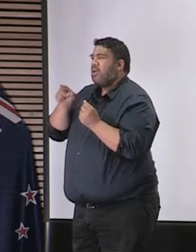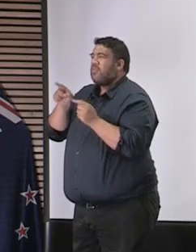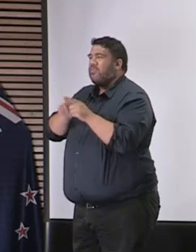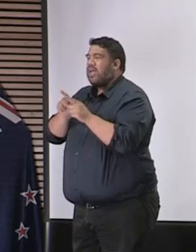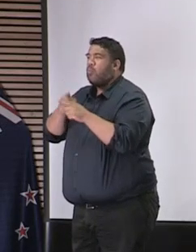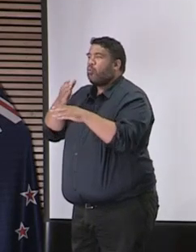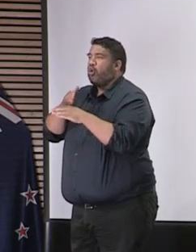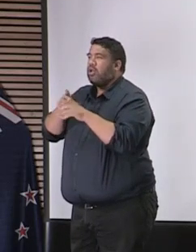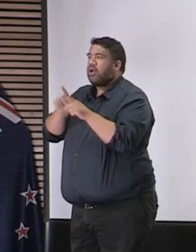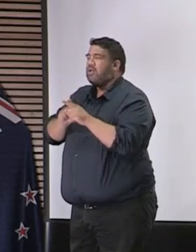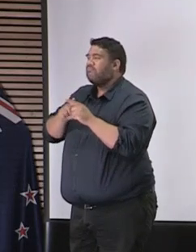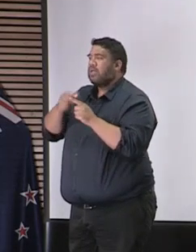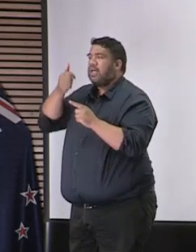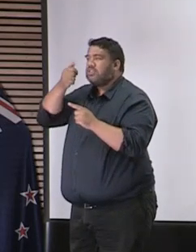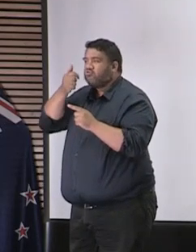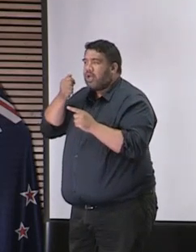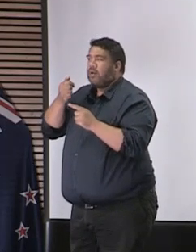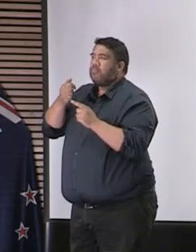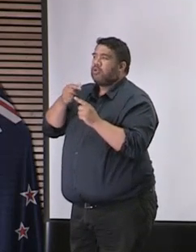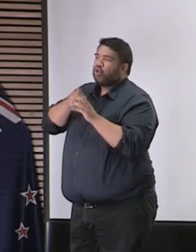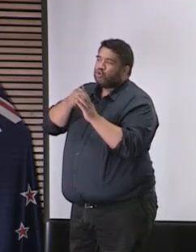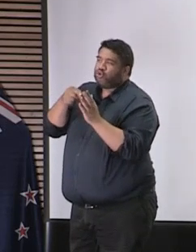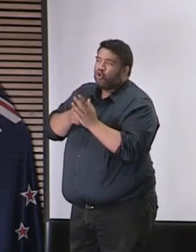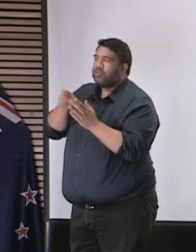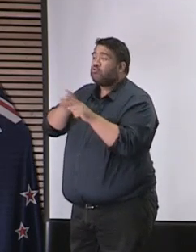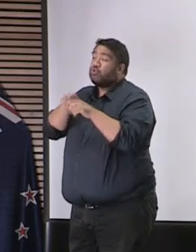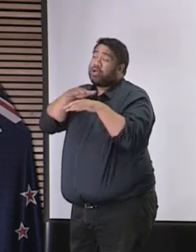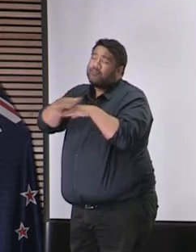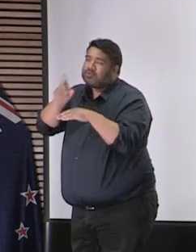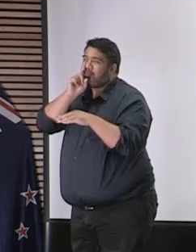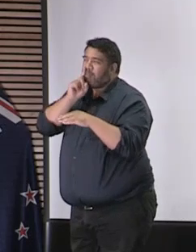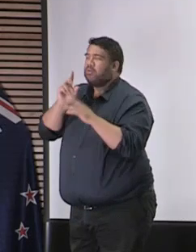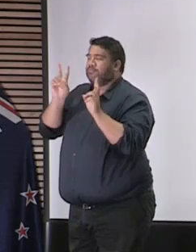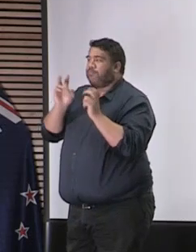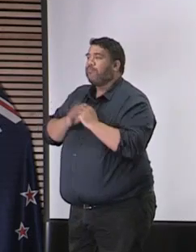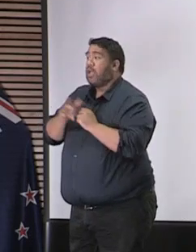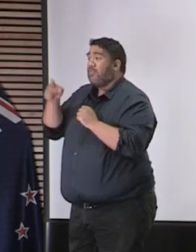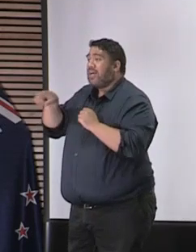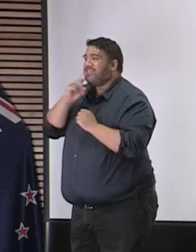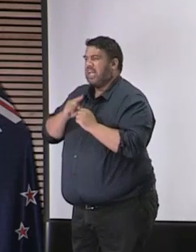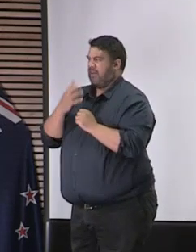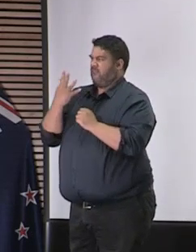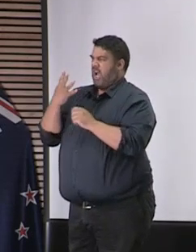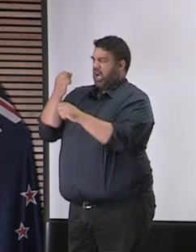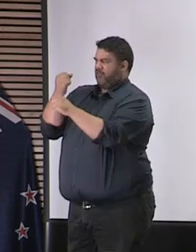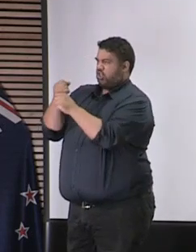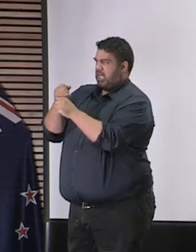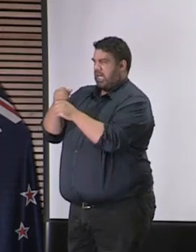Bring bring influencers in New Zealand are saying are 5G